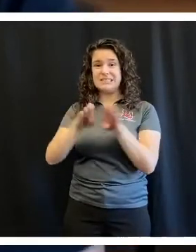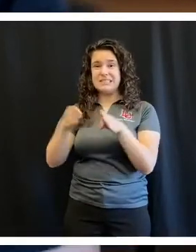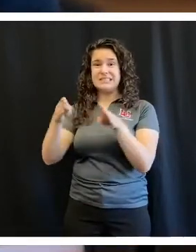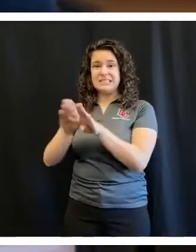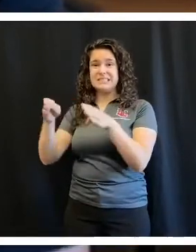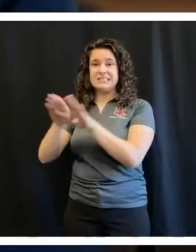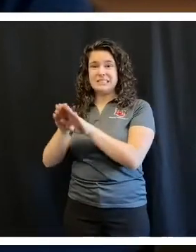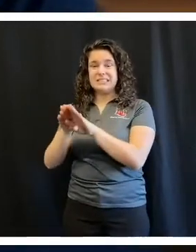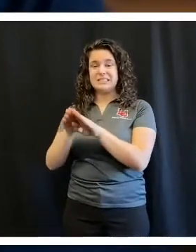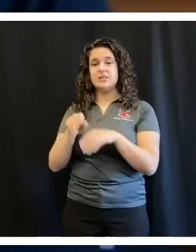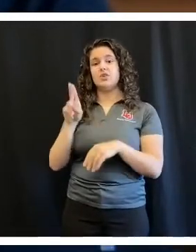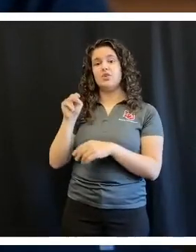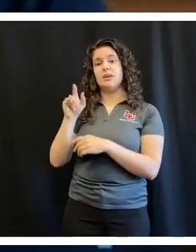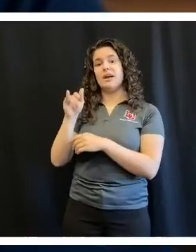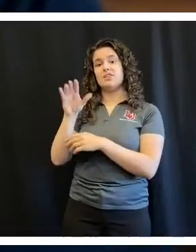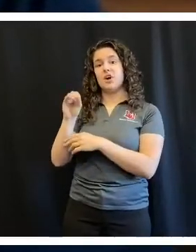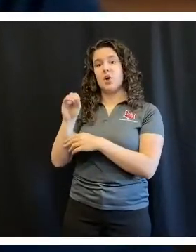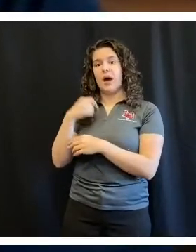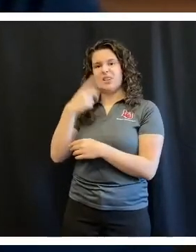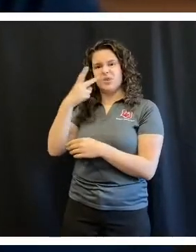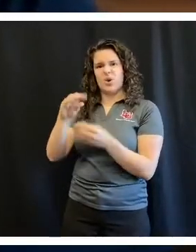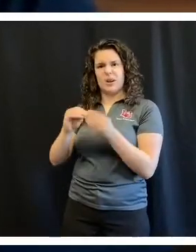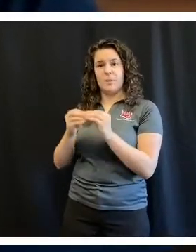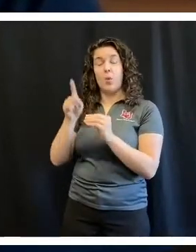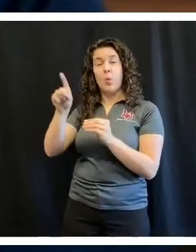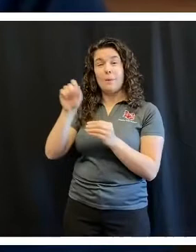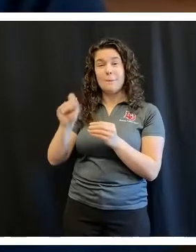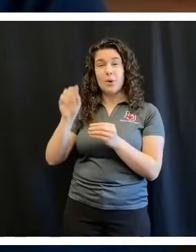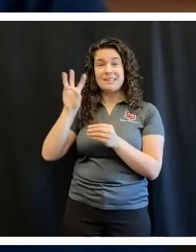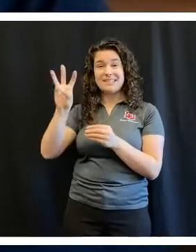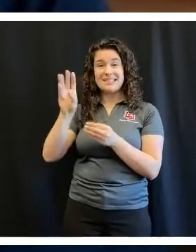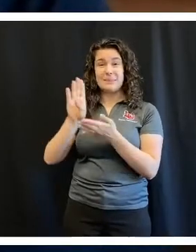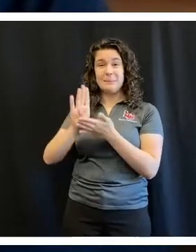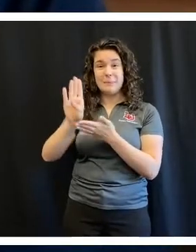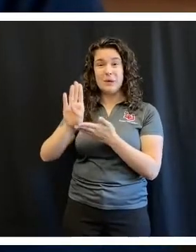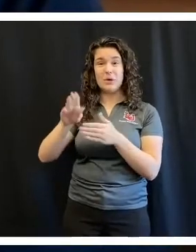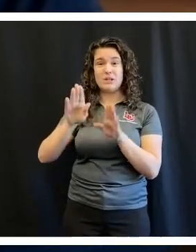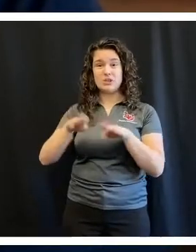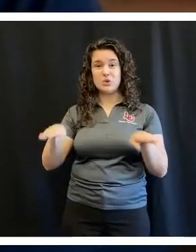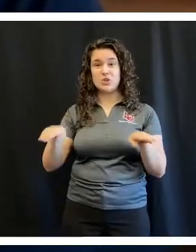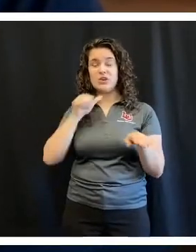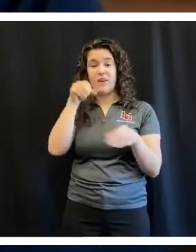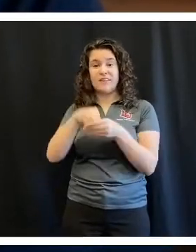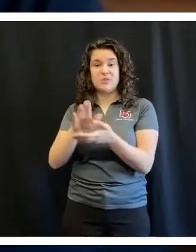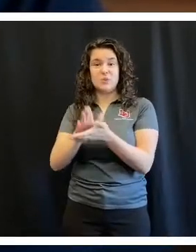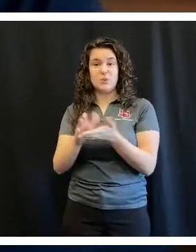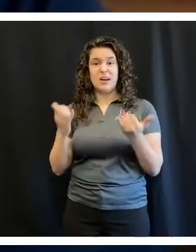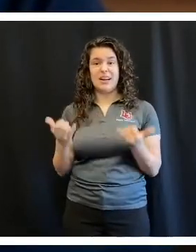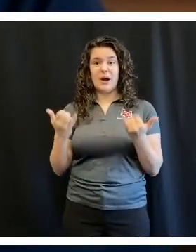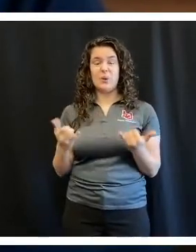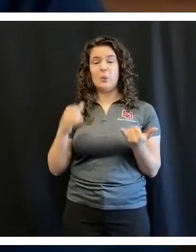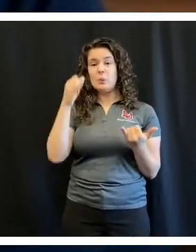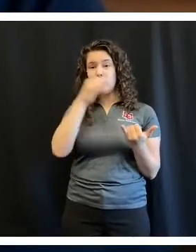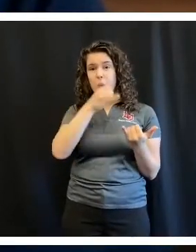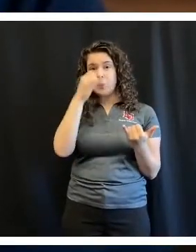so 1.6 billion children are out of school at this very moment. That's absolutely unprecedented